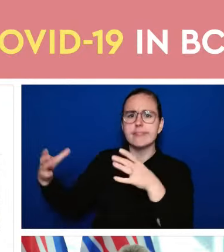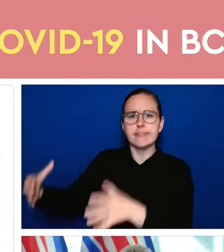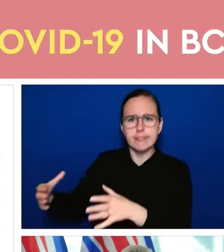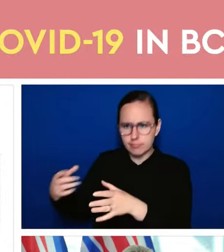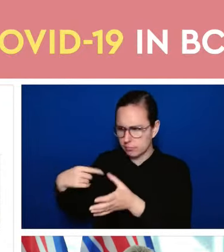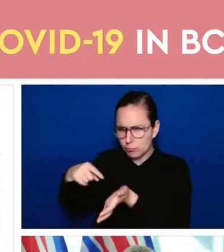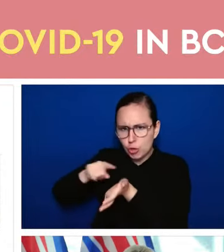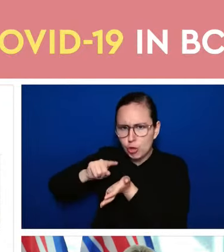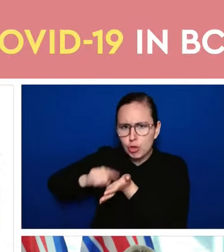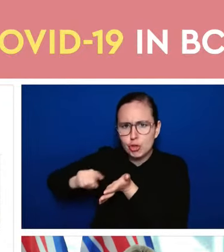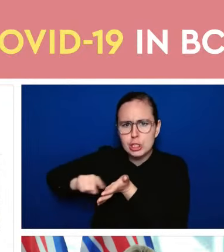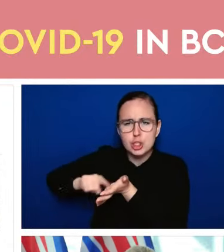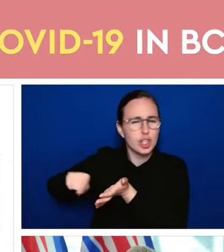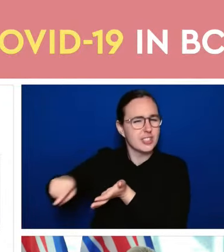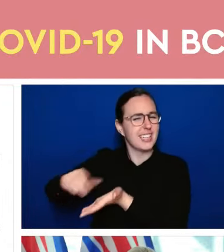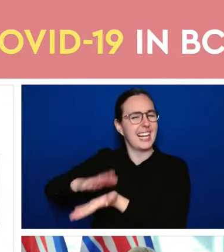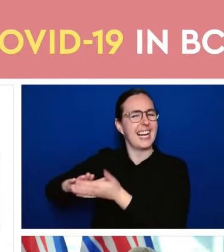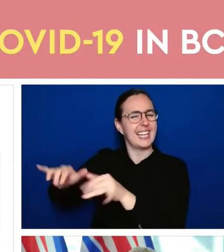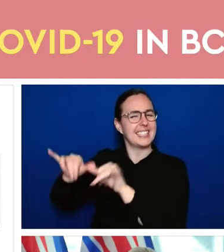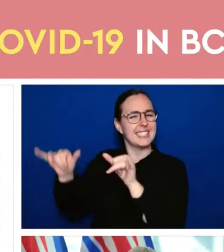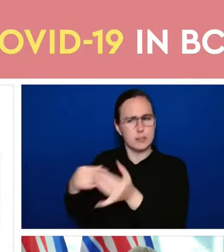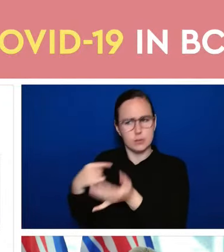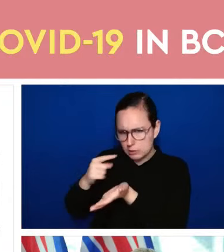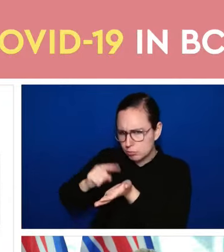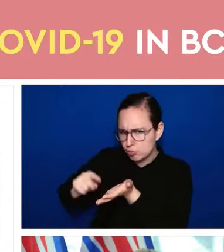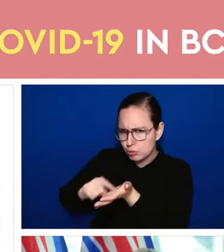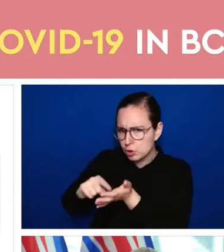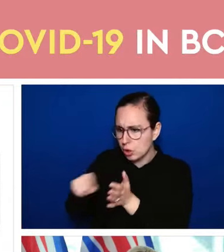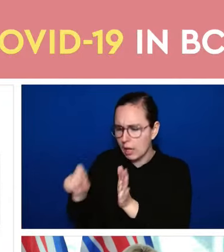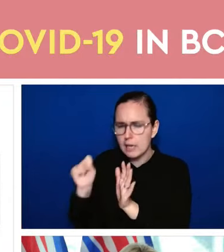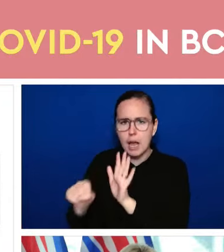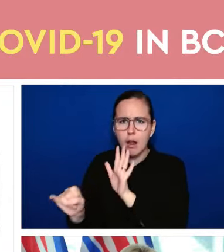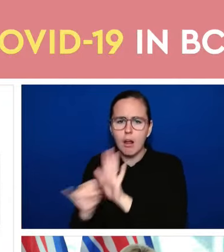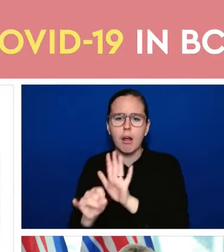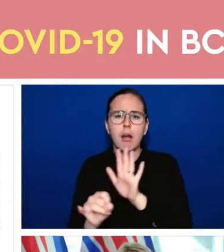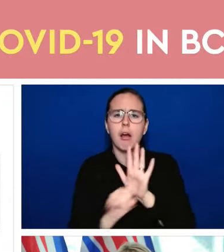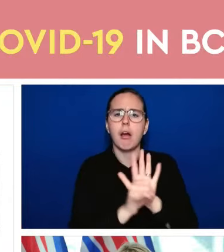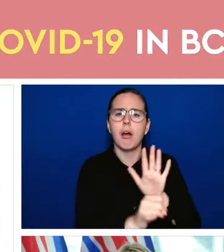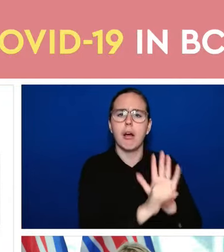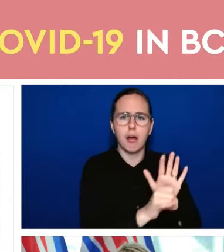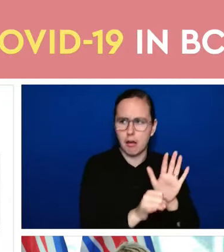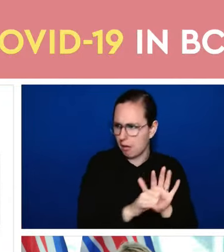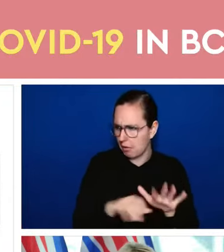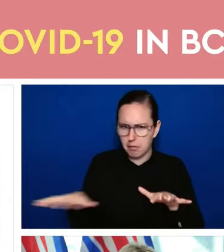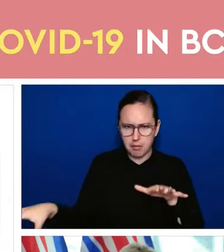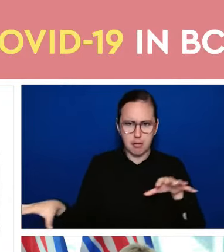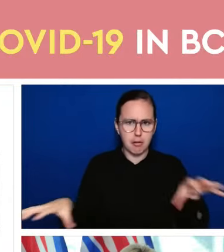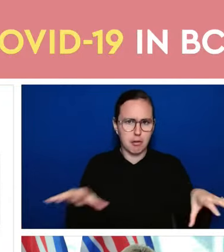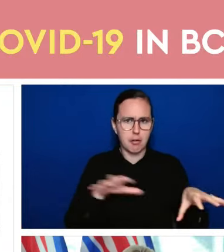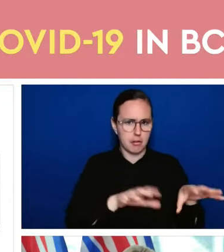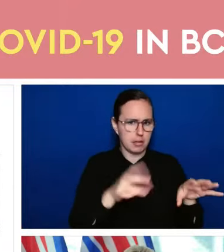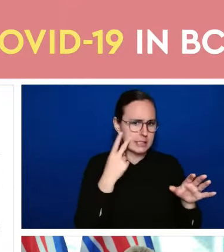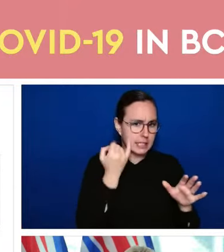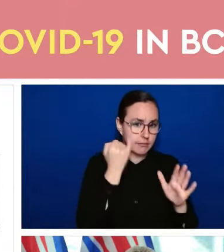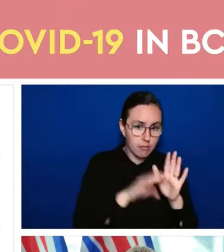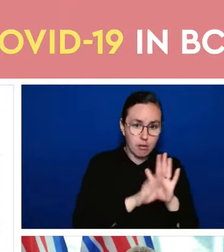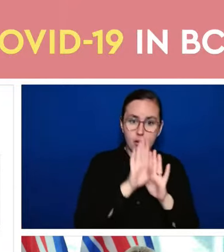hospitalizations. In in the community. Are we are this pattern is a little bit different to the visions that